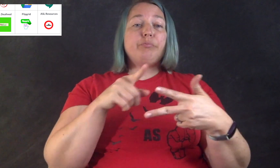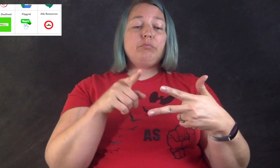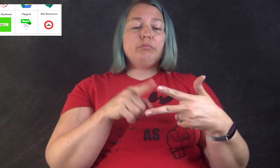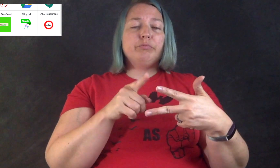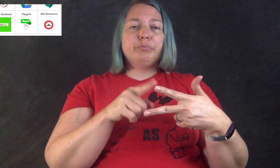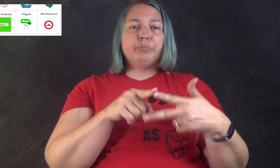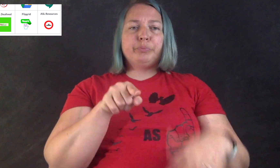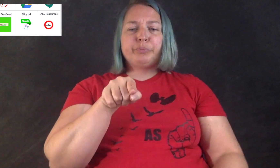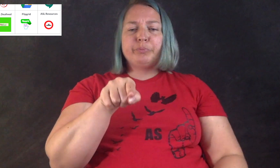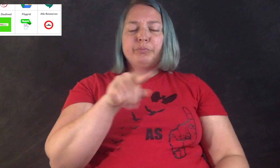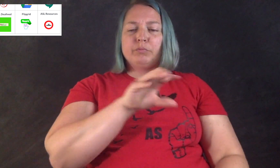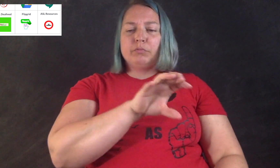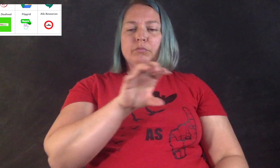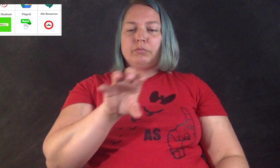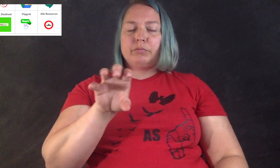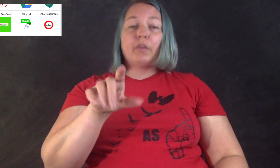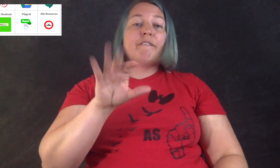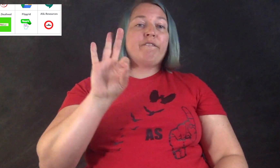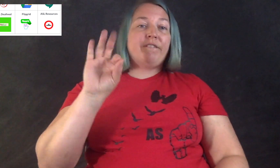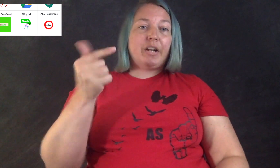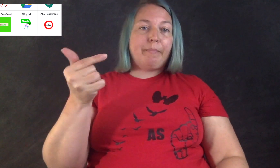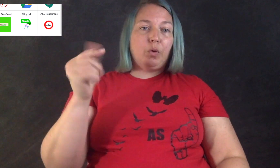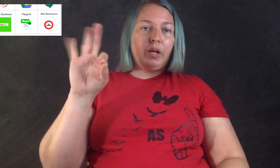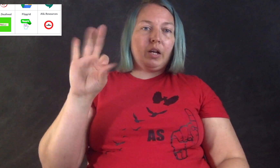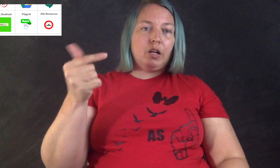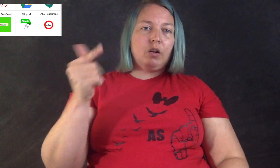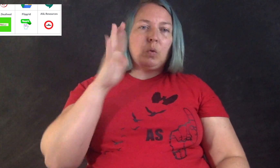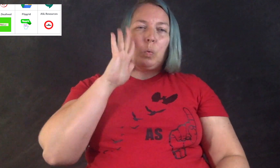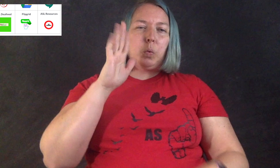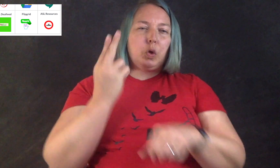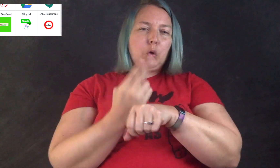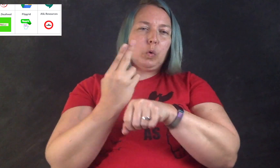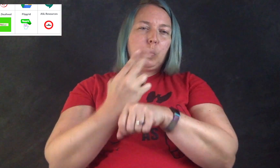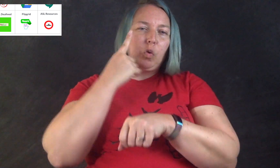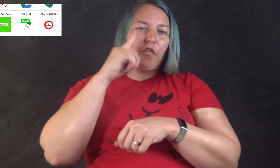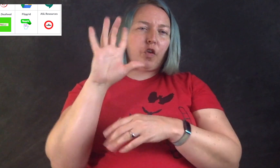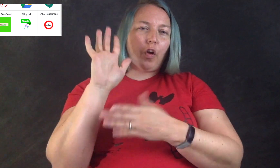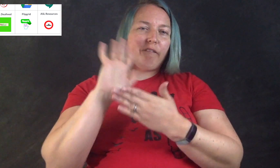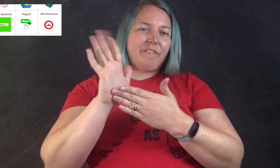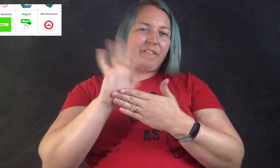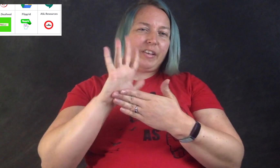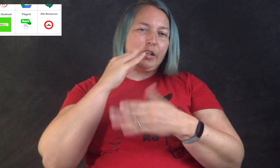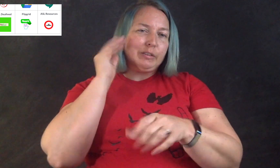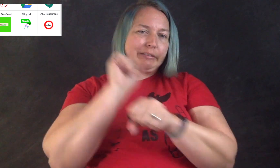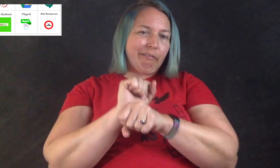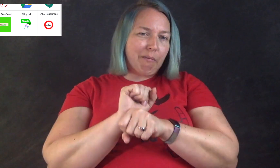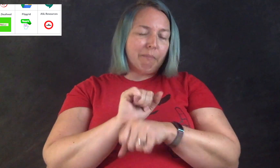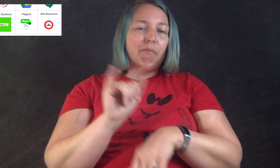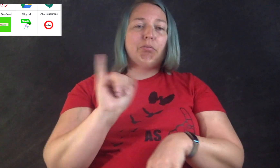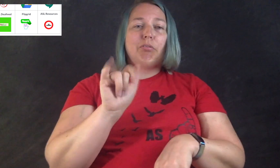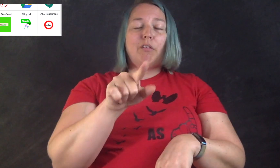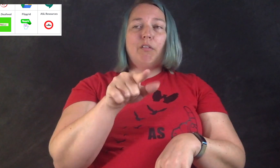For Flipgrid, that is the one we will use for any video assignments.